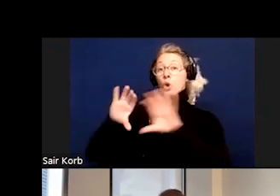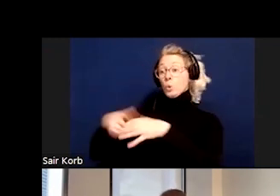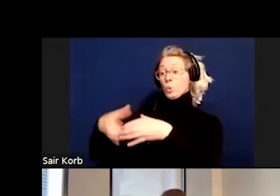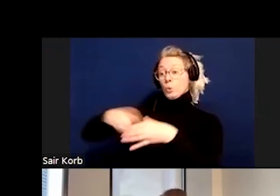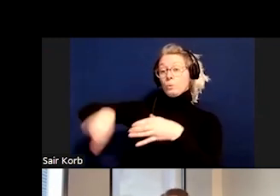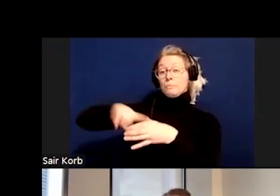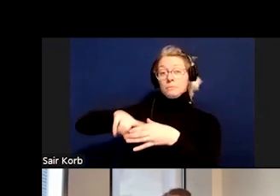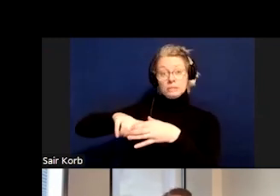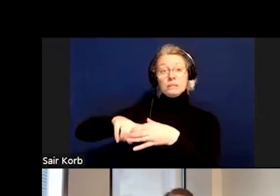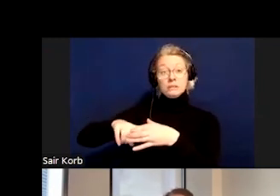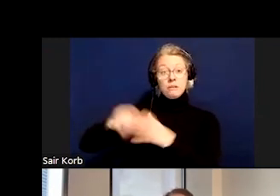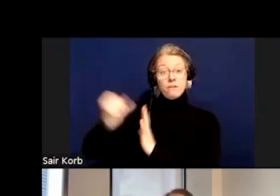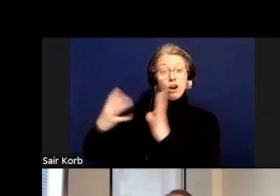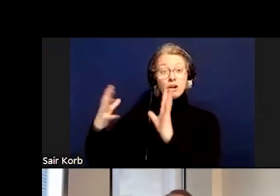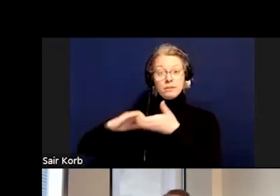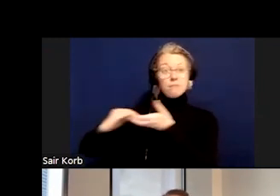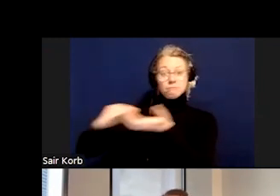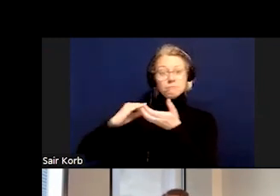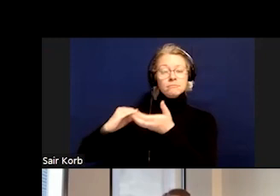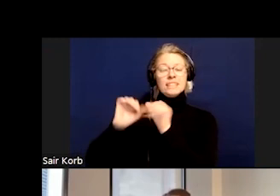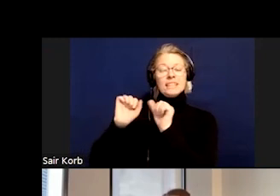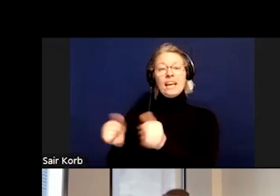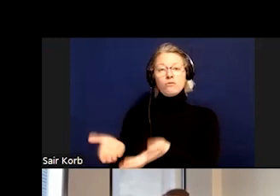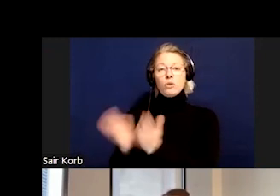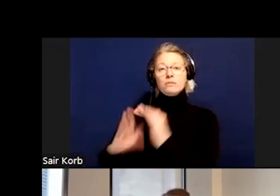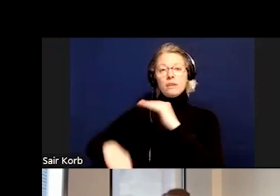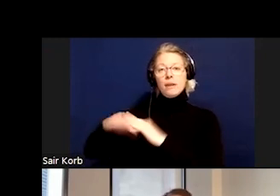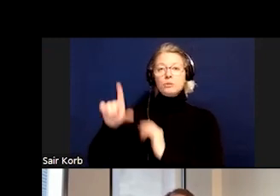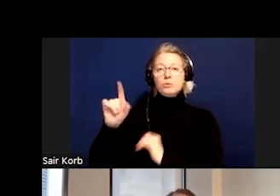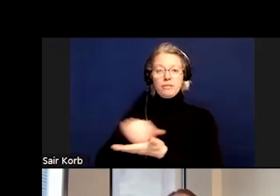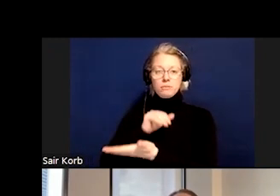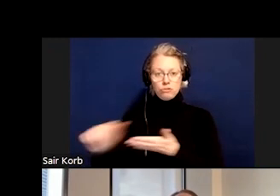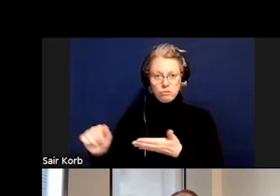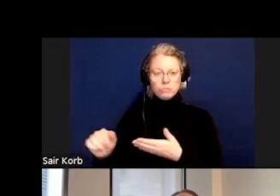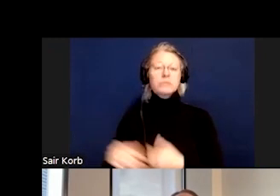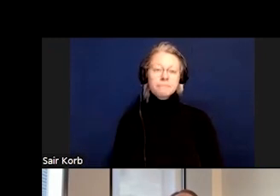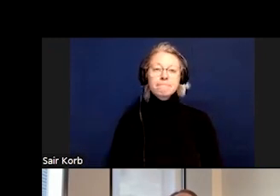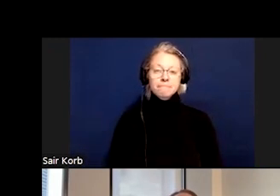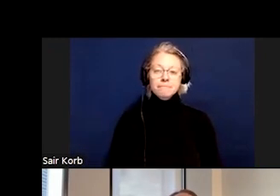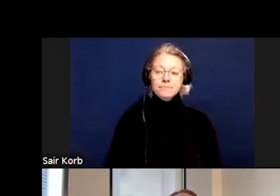of artists who work together, may request up to $20,000.